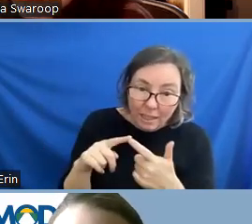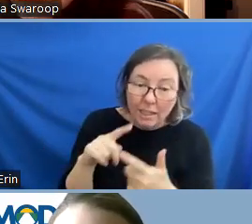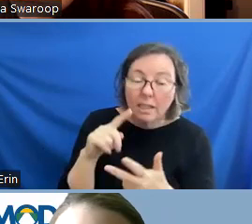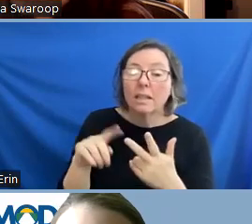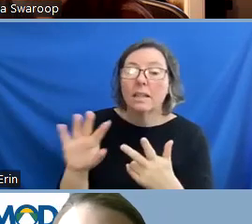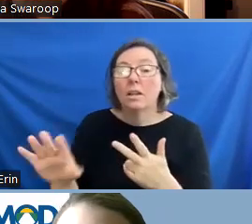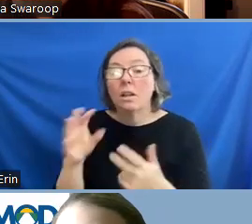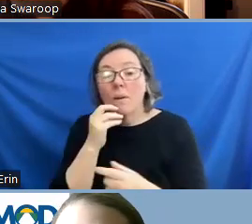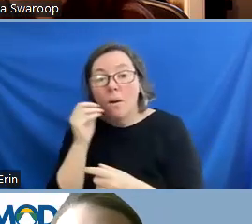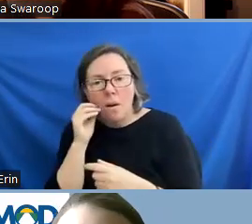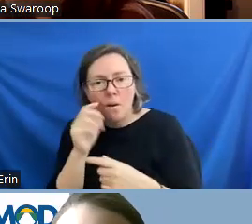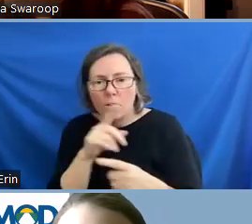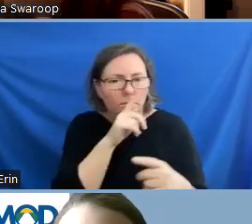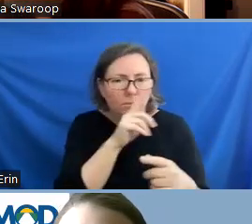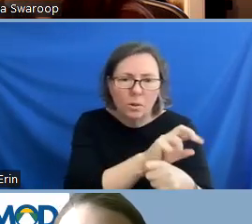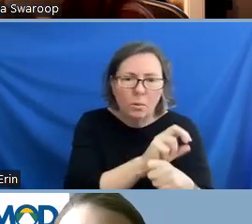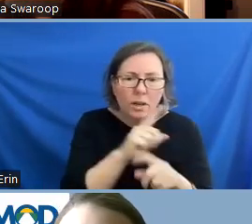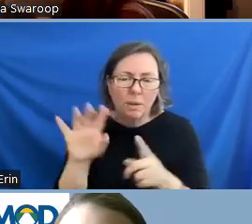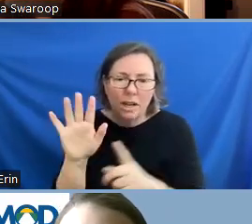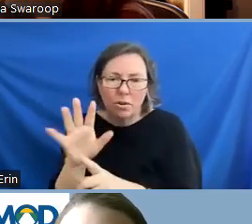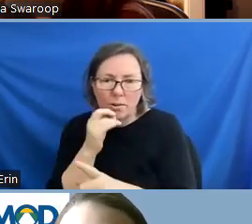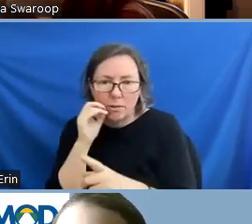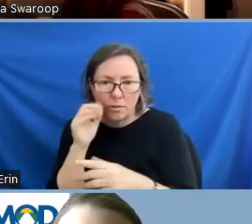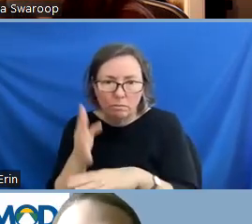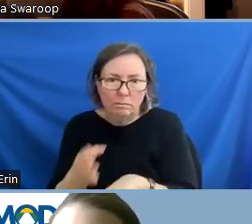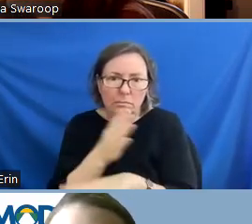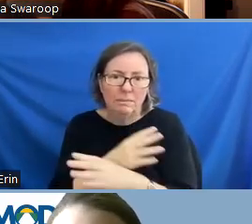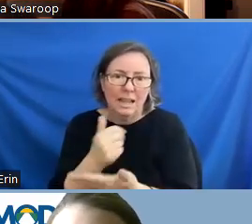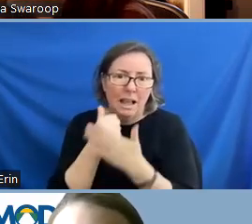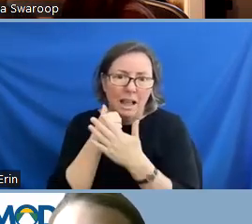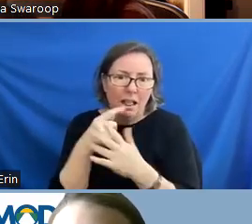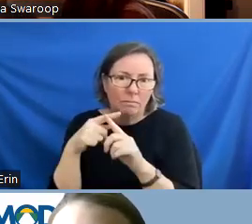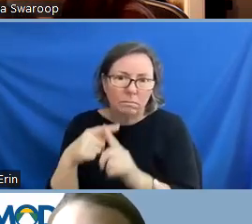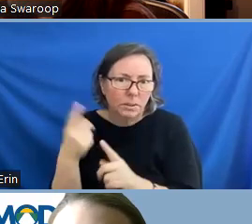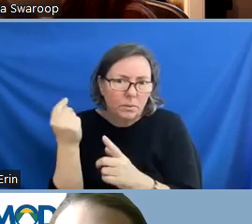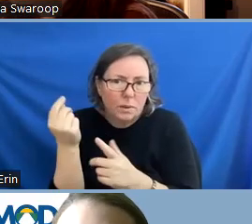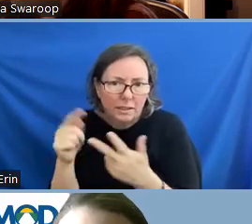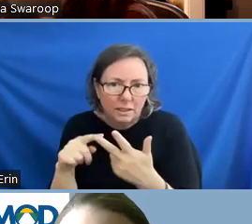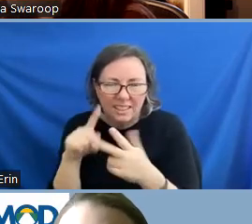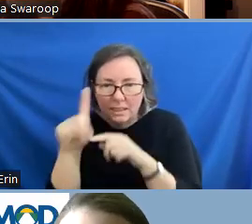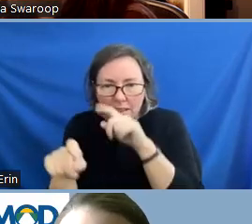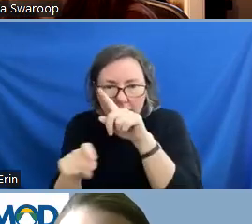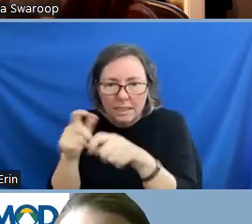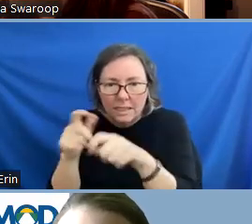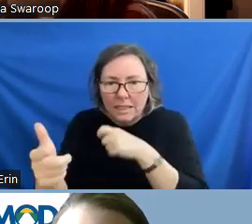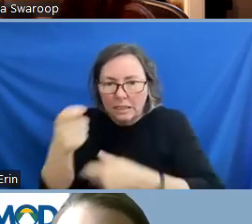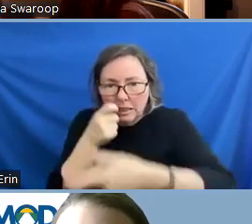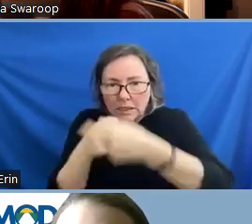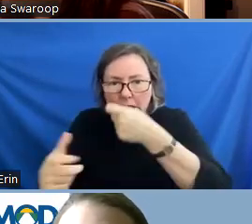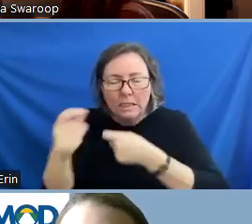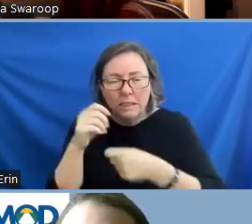that's helping. Asking a ton of questions of the person will put out a lot of information.